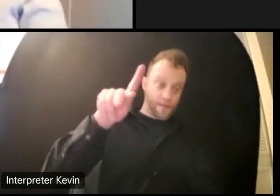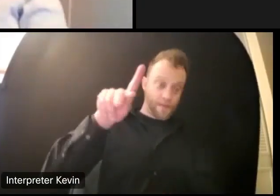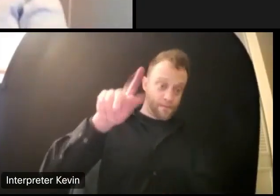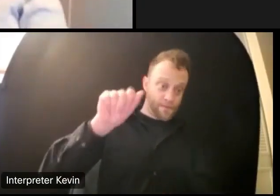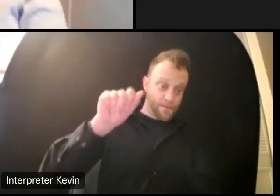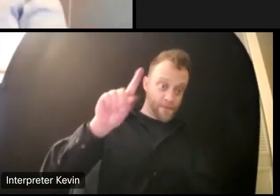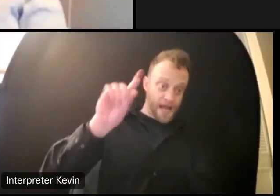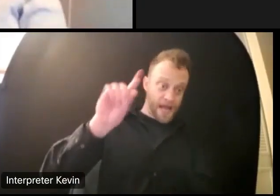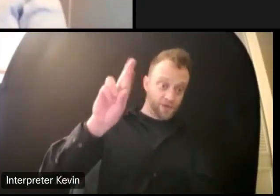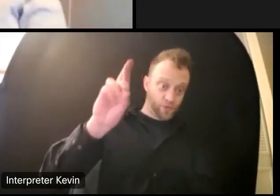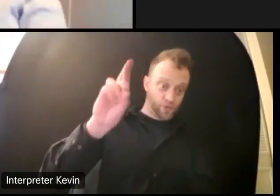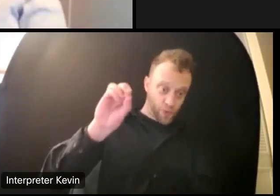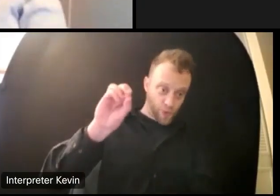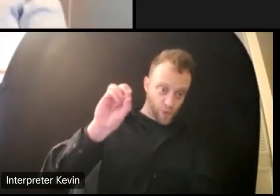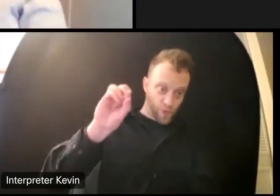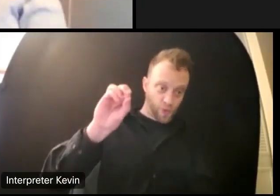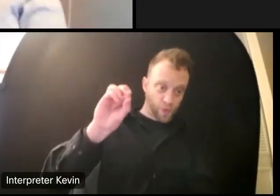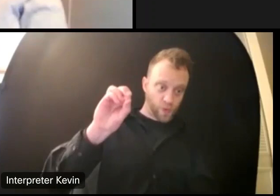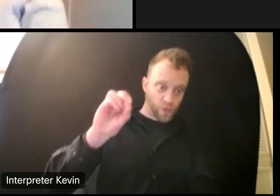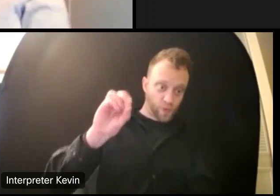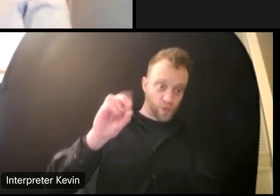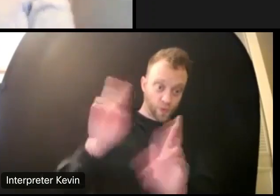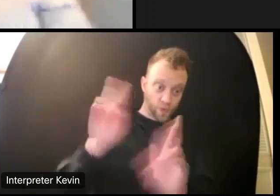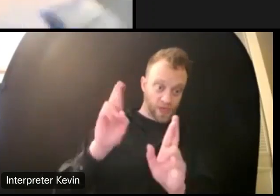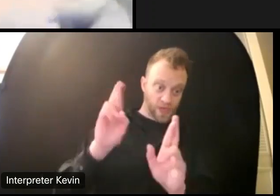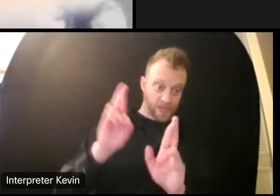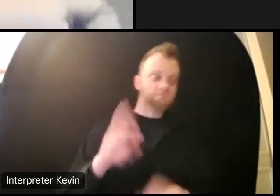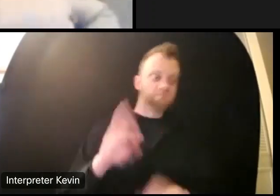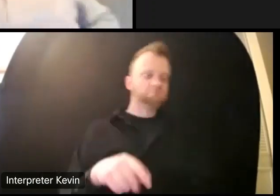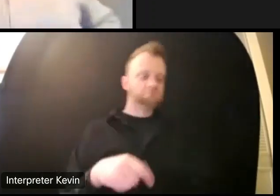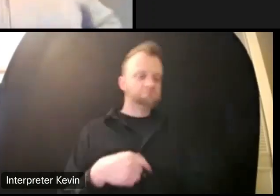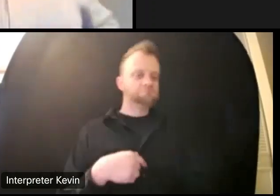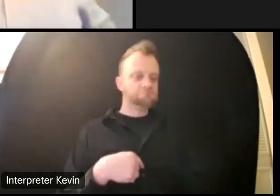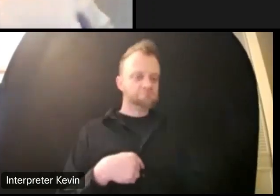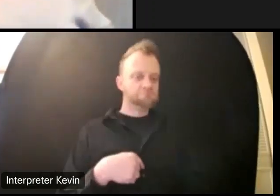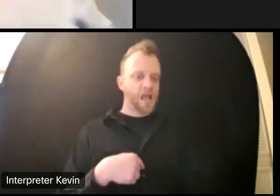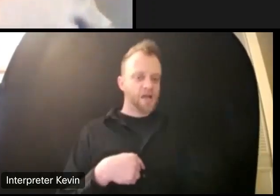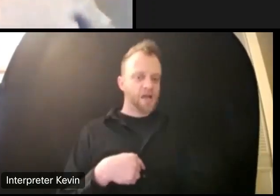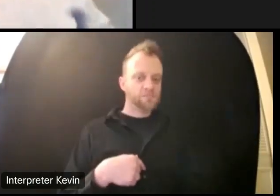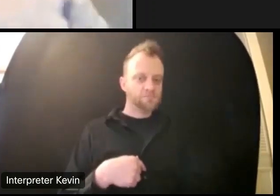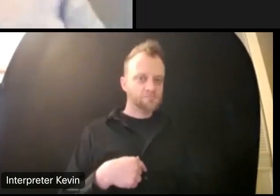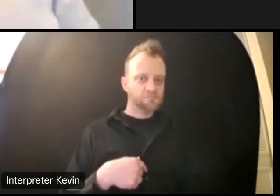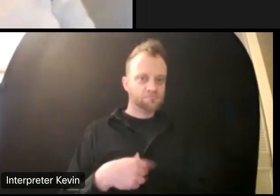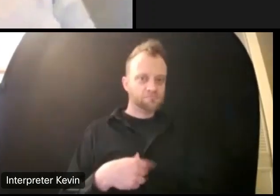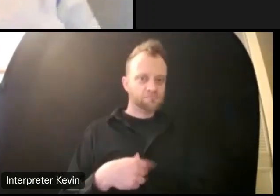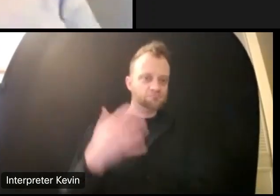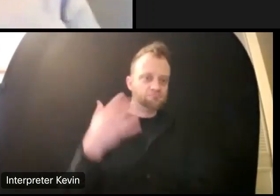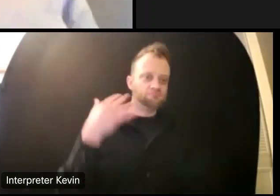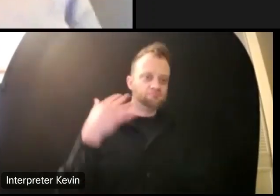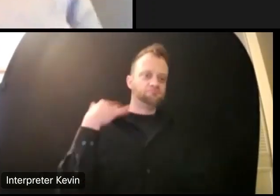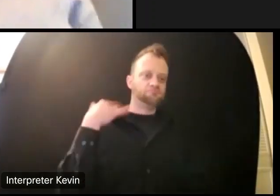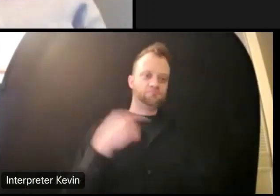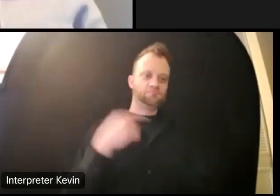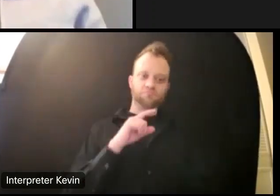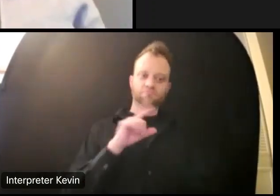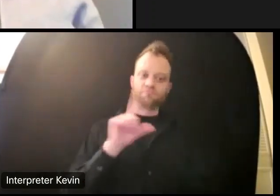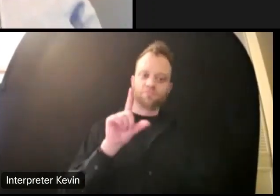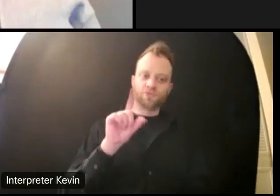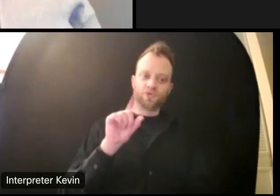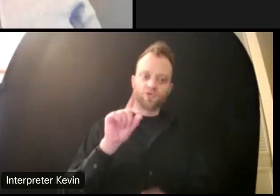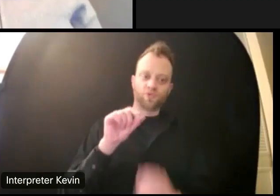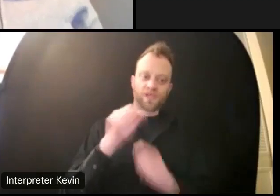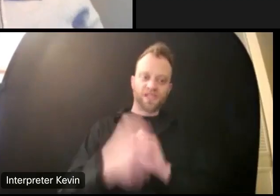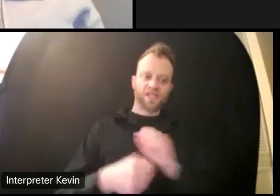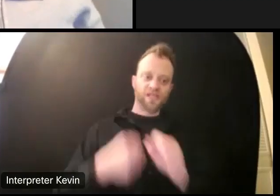(Padro) Yeah so I am a former 20 years ANC who served in two different Wards,